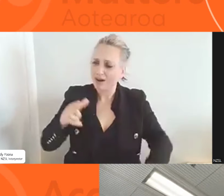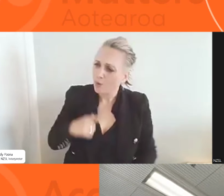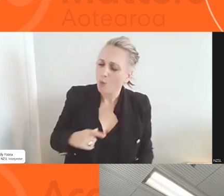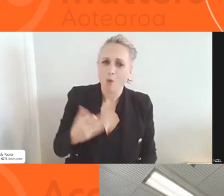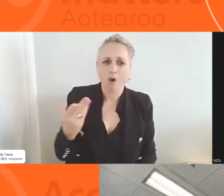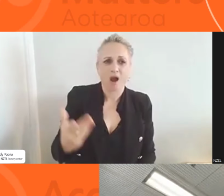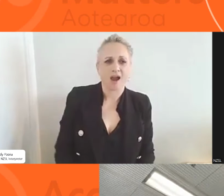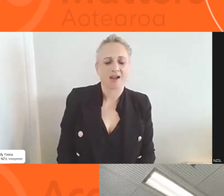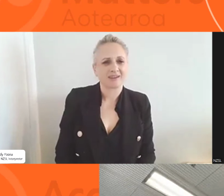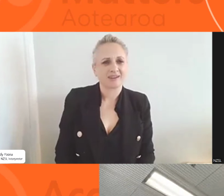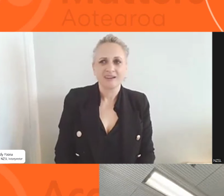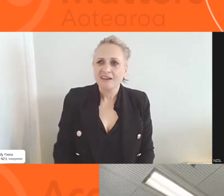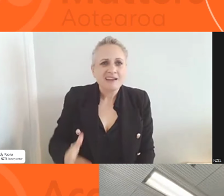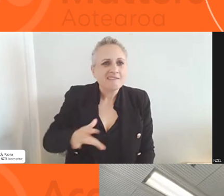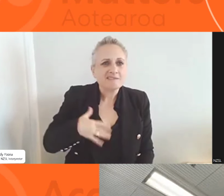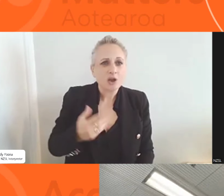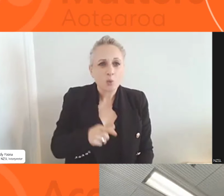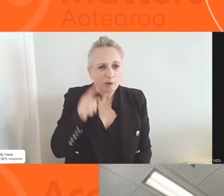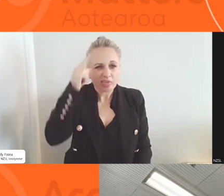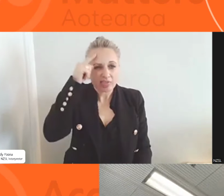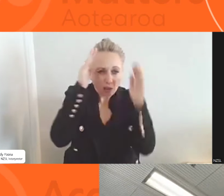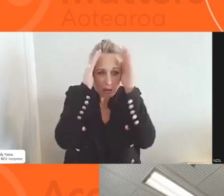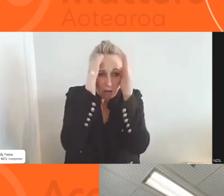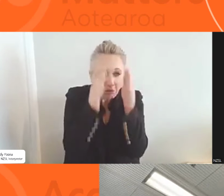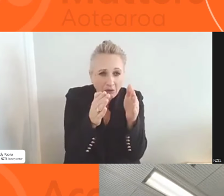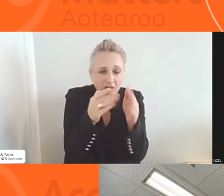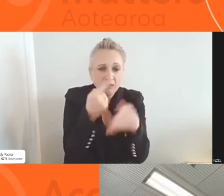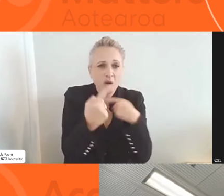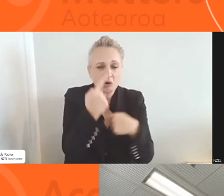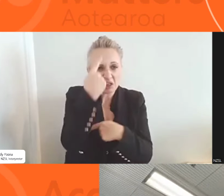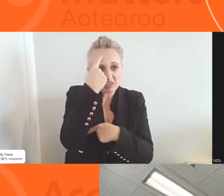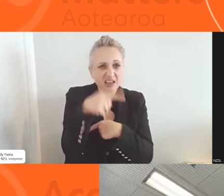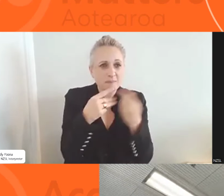think outside the nuclear, and it doesn't make sense. That's because